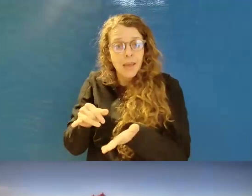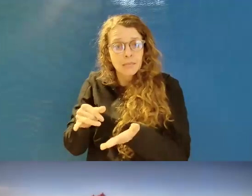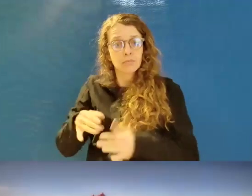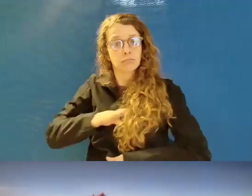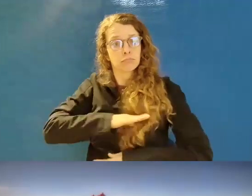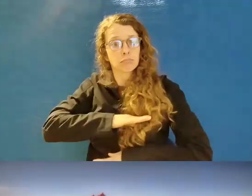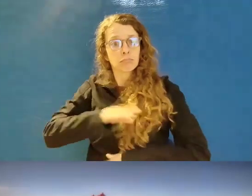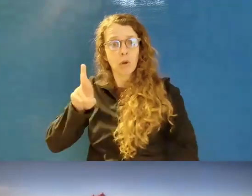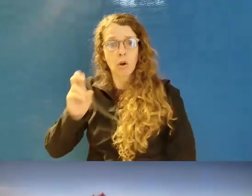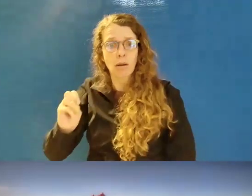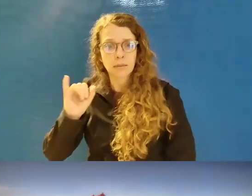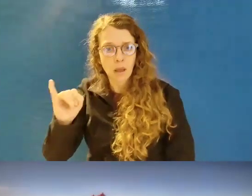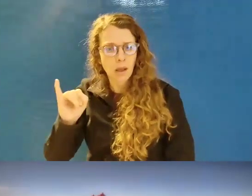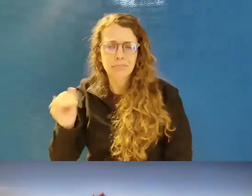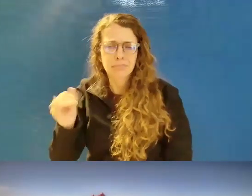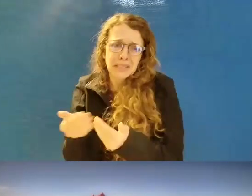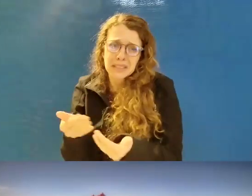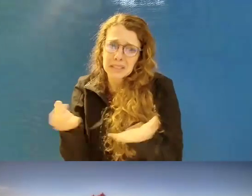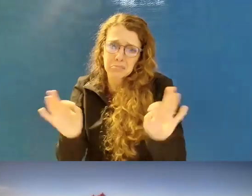That's a really pretty easy thing to do.